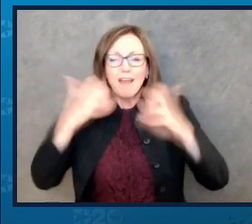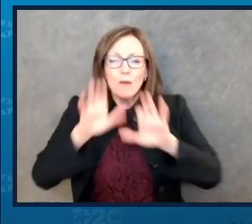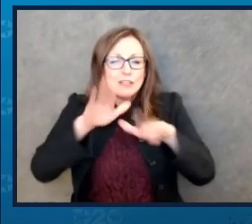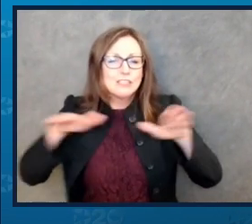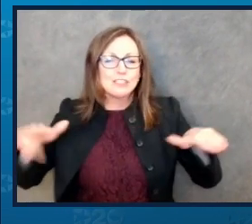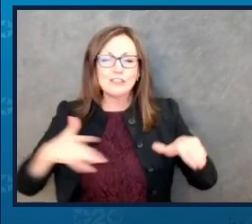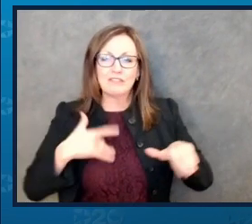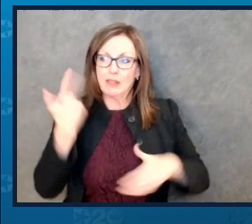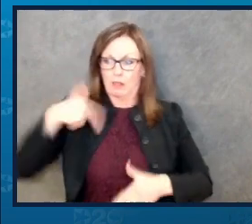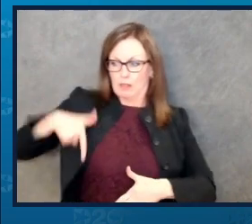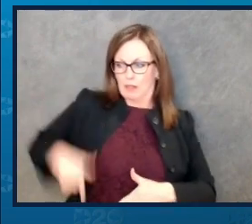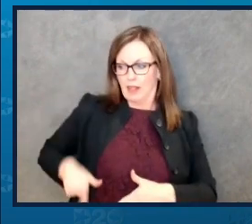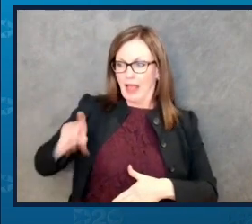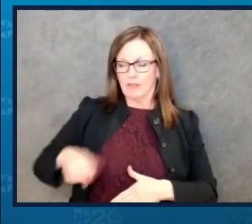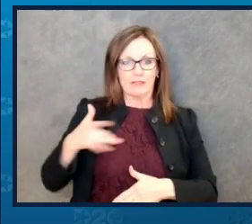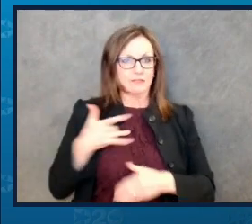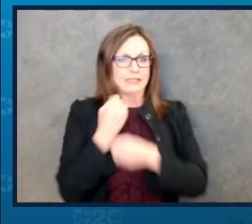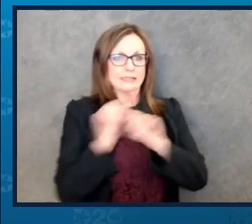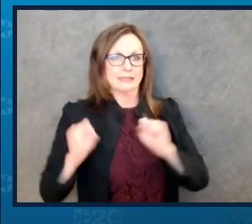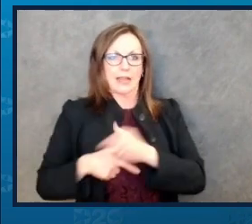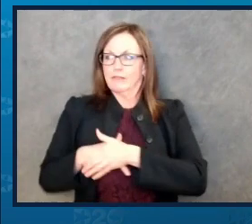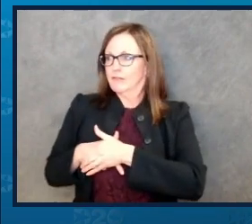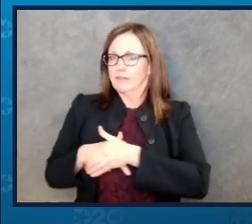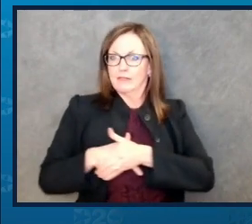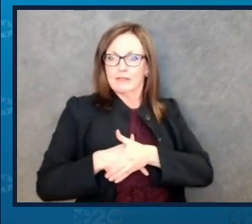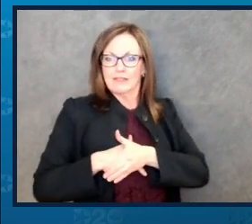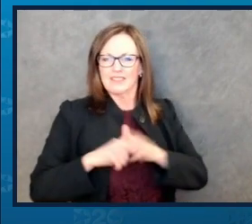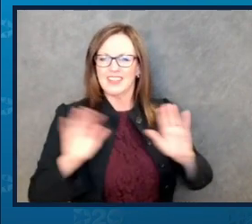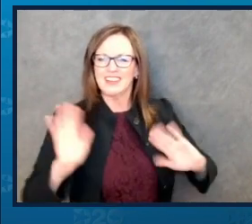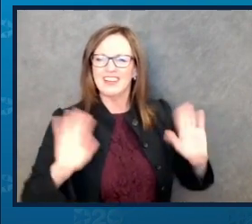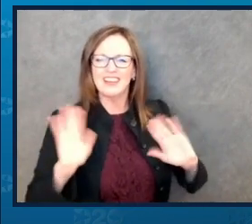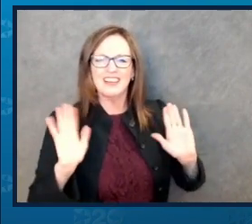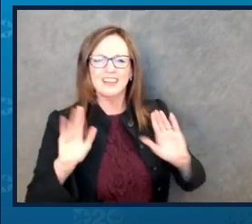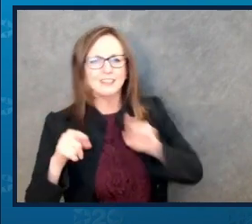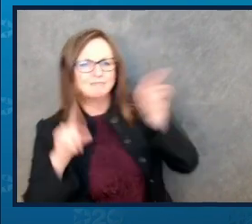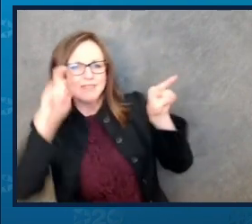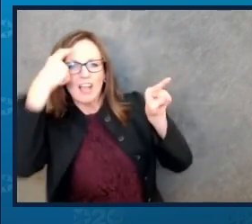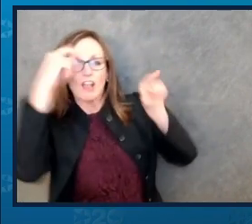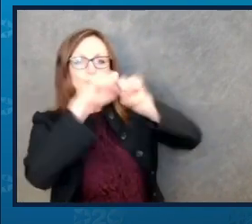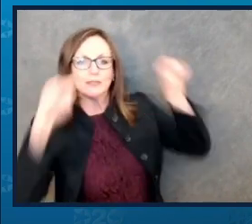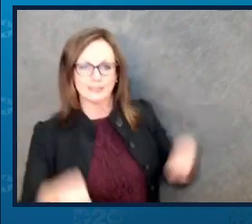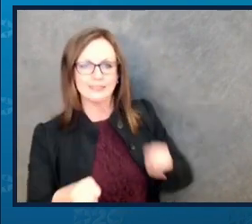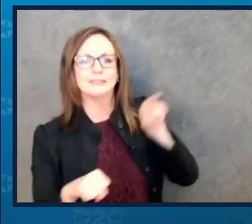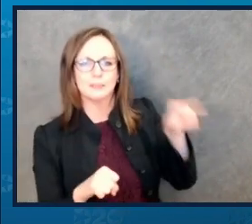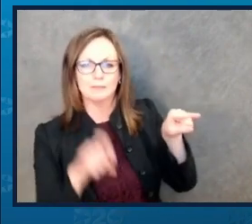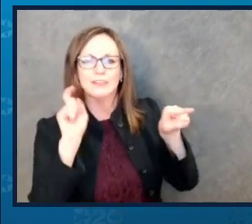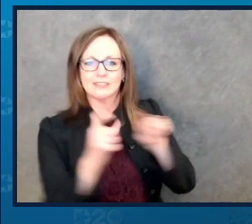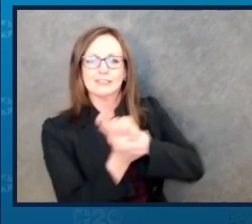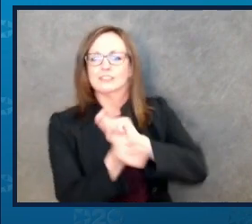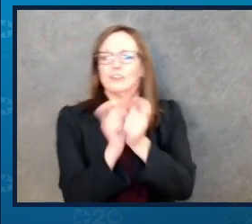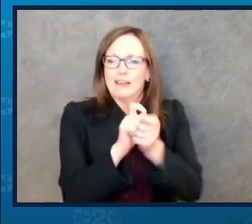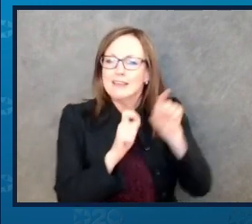LOBBYING BY THE NRA. WE HAVE TO INVEST IN MENTAL HEALTH IN OUR COME THINS OTHER THAN MAKING THE SCHOOLS MAXIMUM